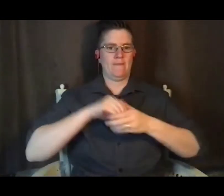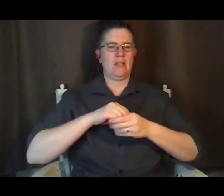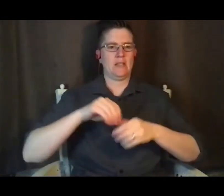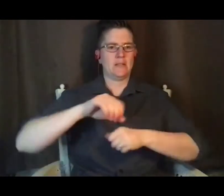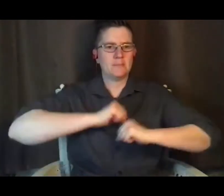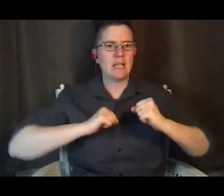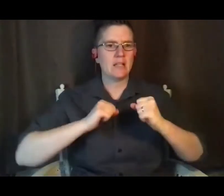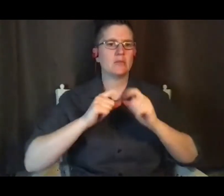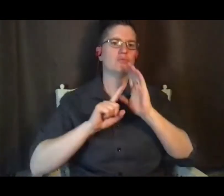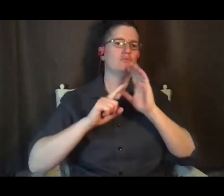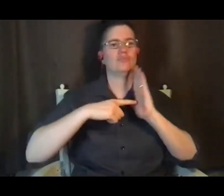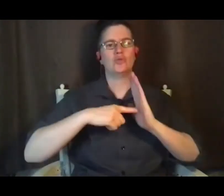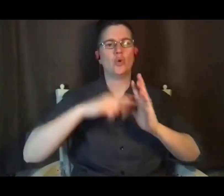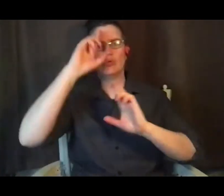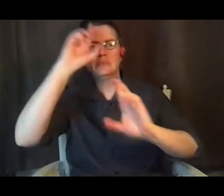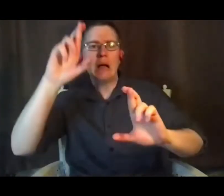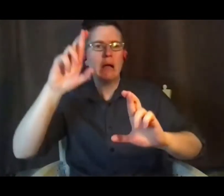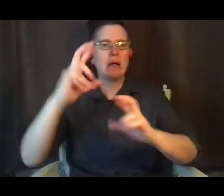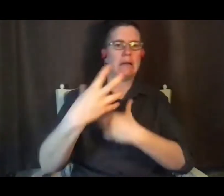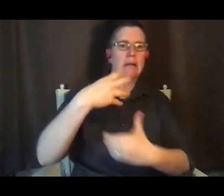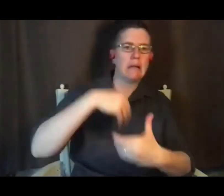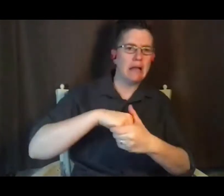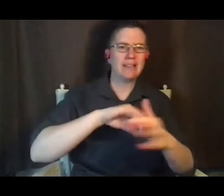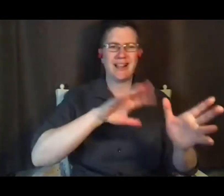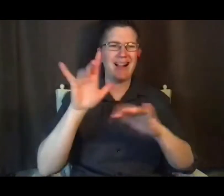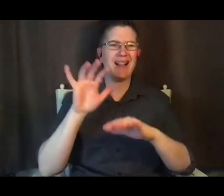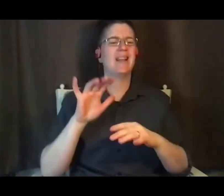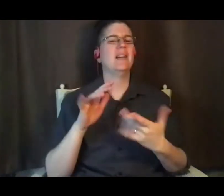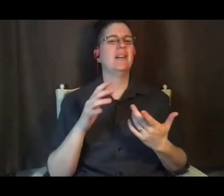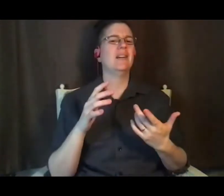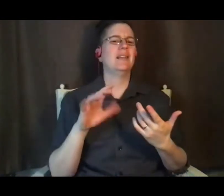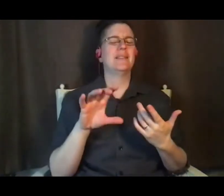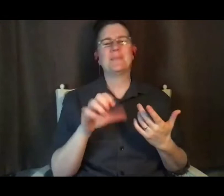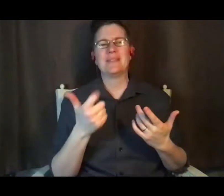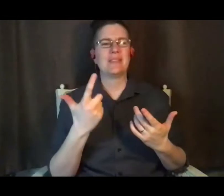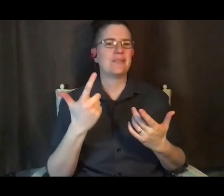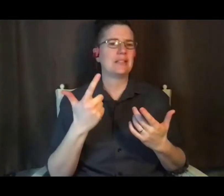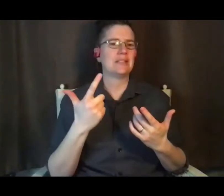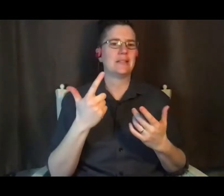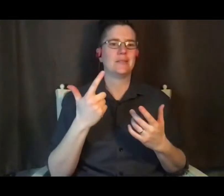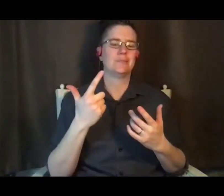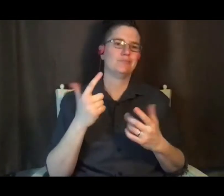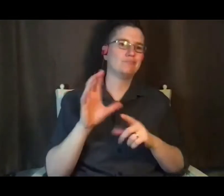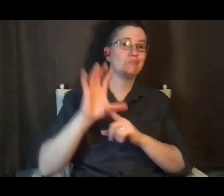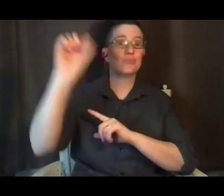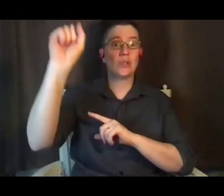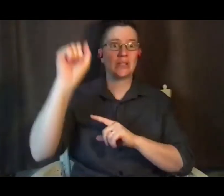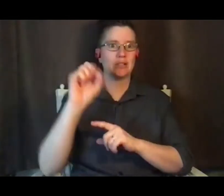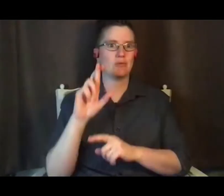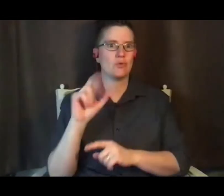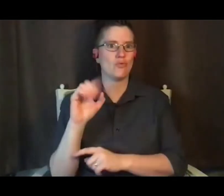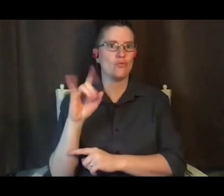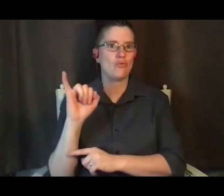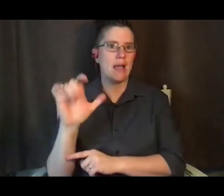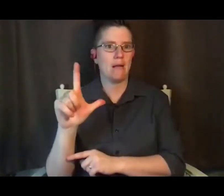engaged even in allegedly progressive or even in supposedly radical spaces and i don't believe in